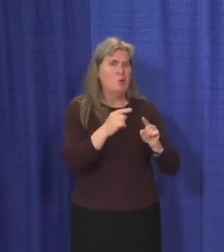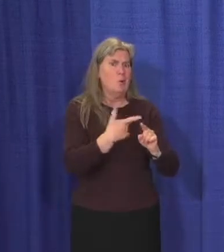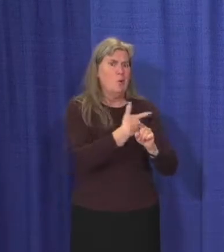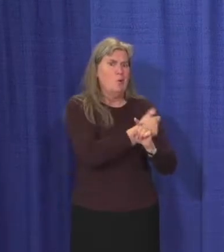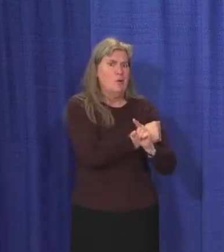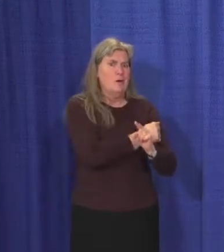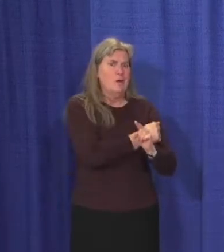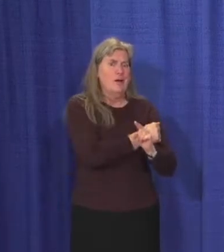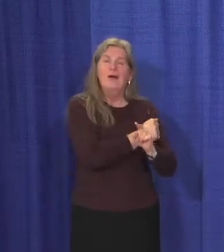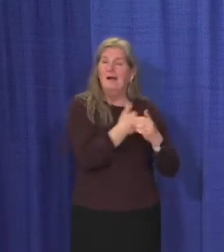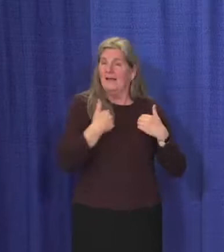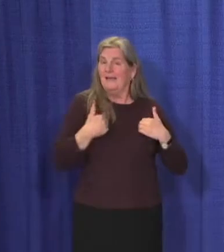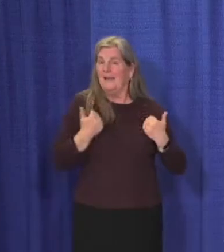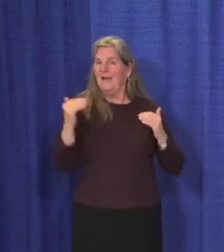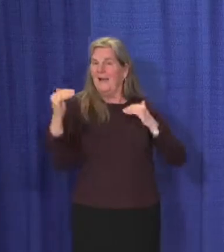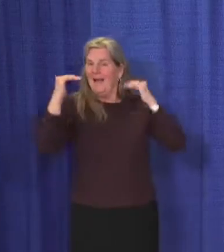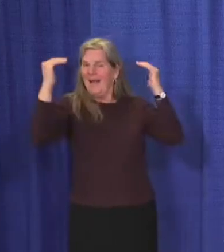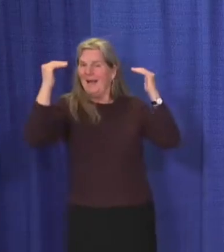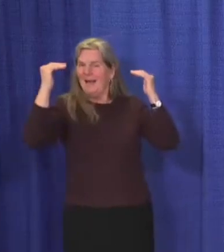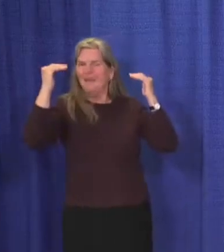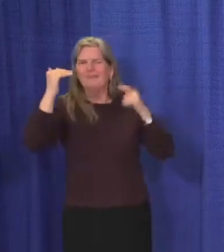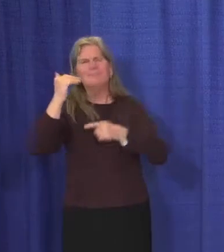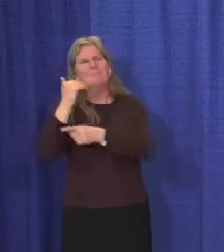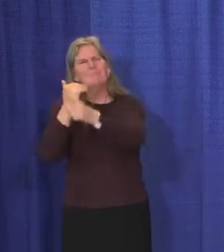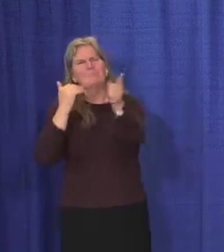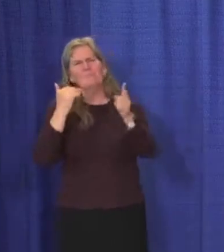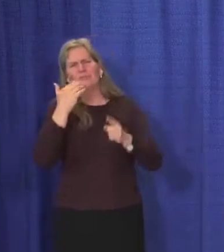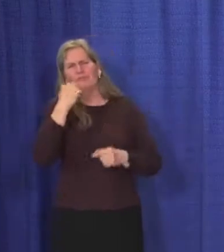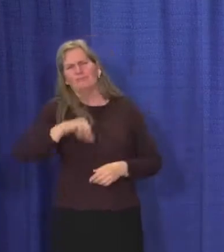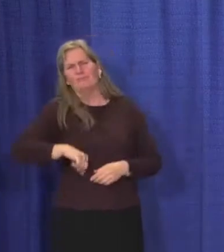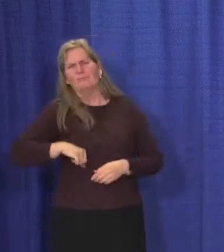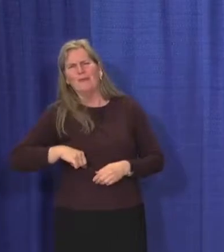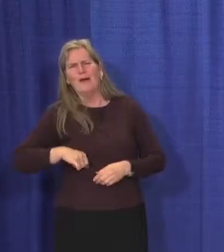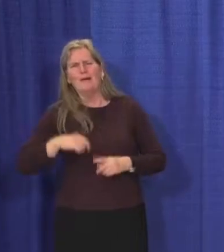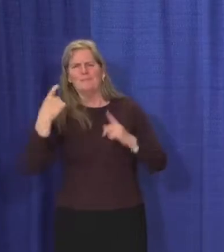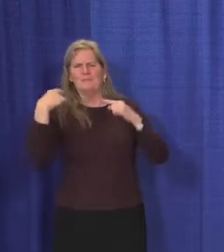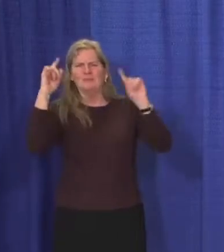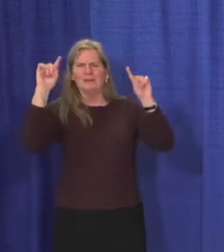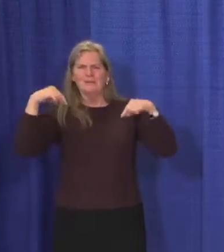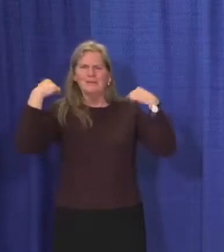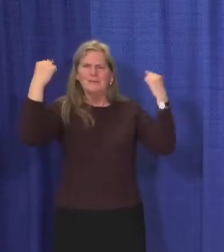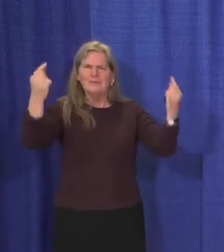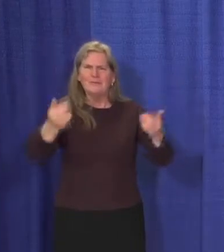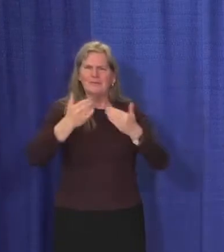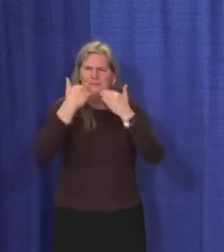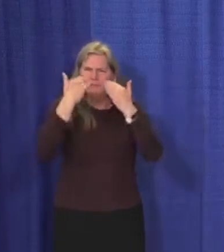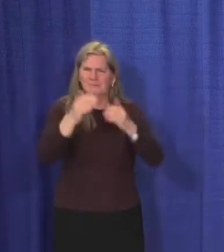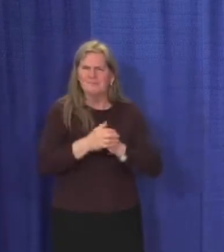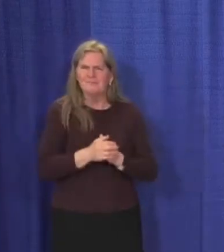forward, particularly younger adults. All Yukoners should be proud and